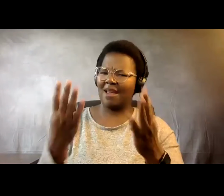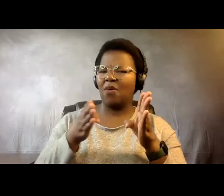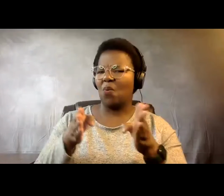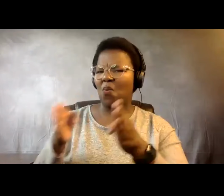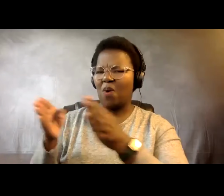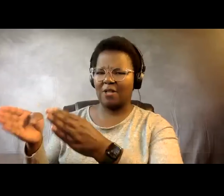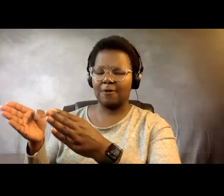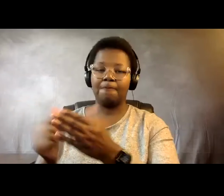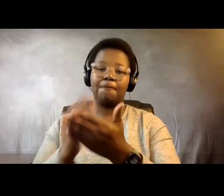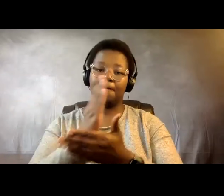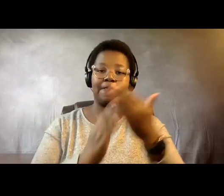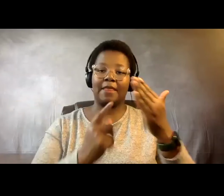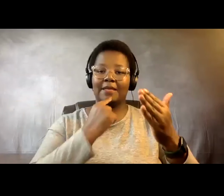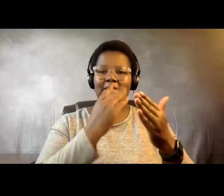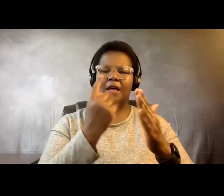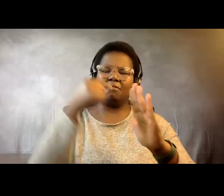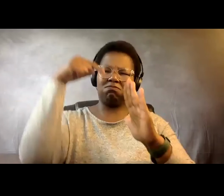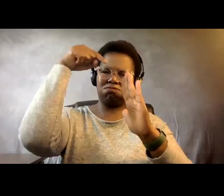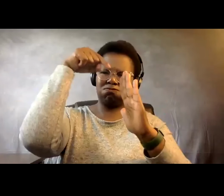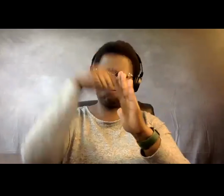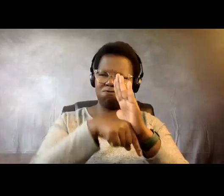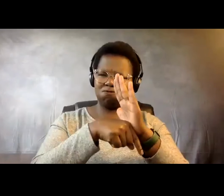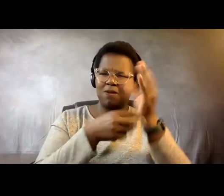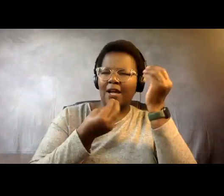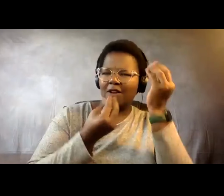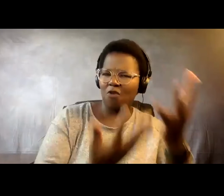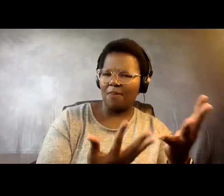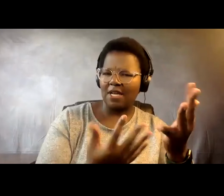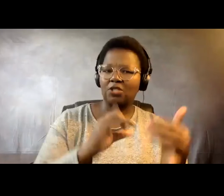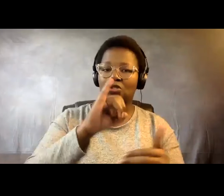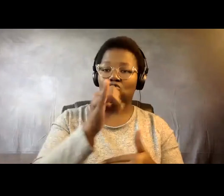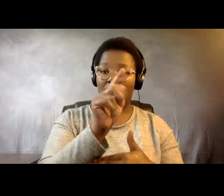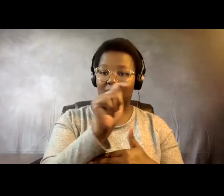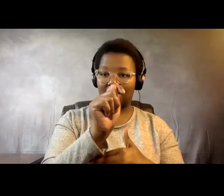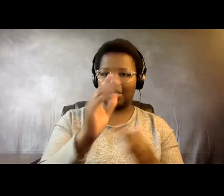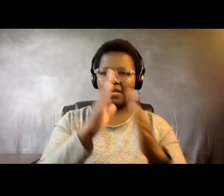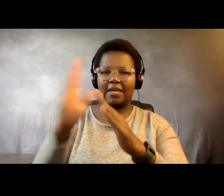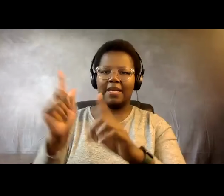prefer super detailed Jira tickets, some people want a super detailed confluence documentation,